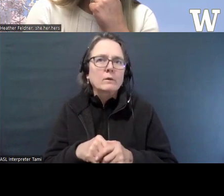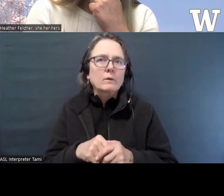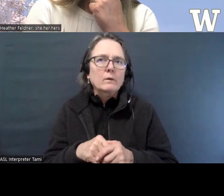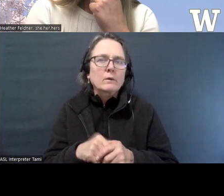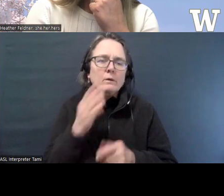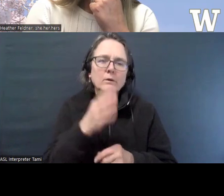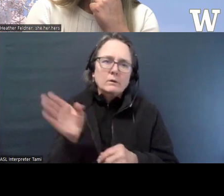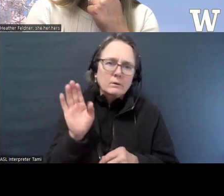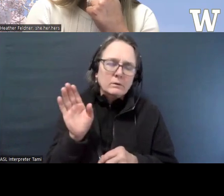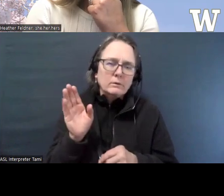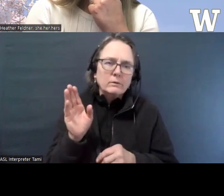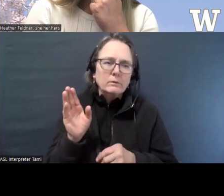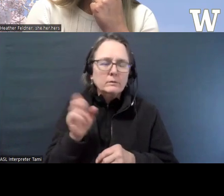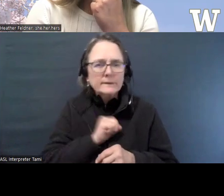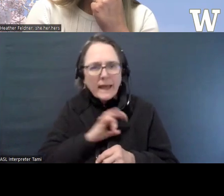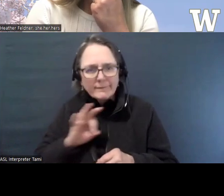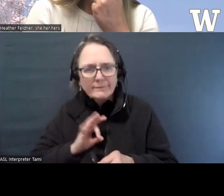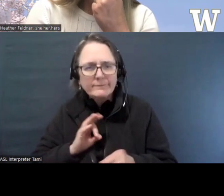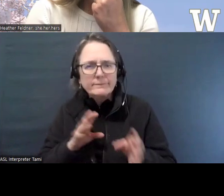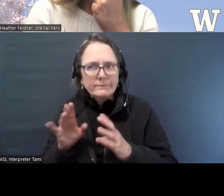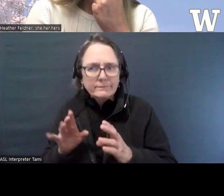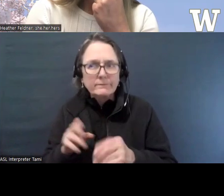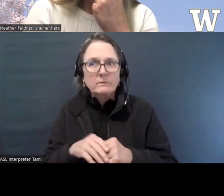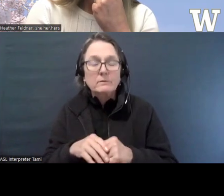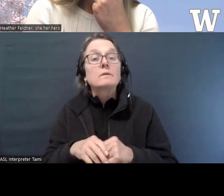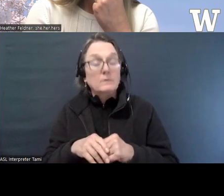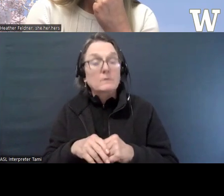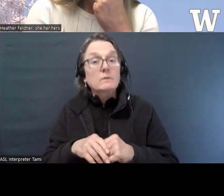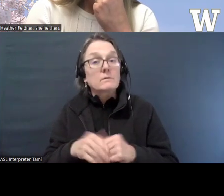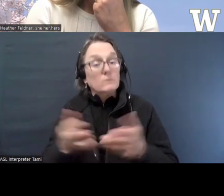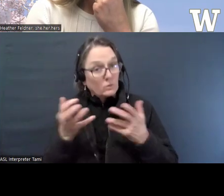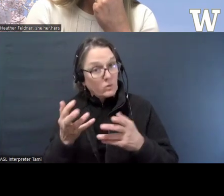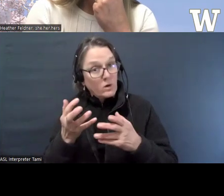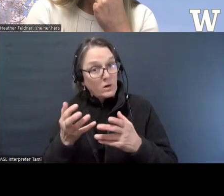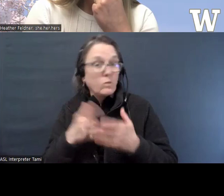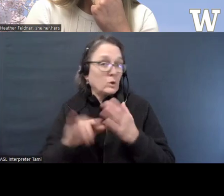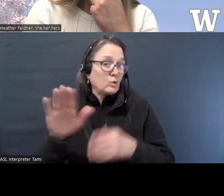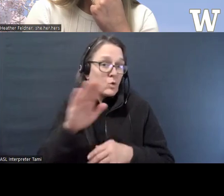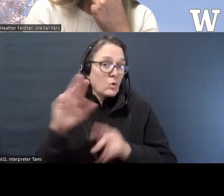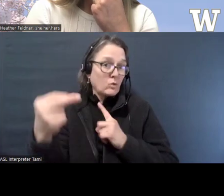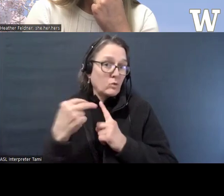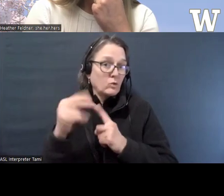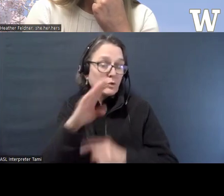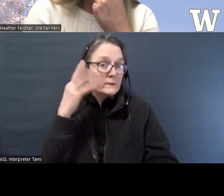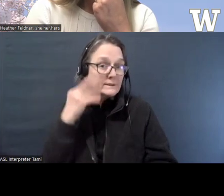while trying to help us. Then, I think I've also mentioned, you know, like,